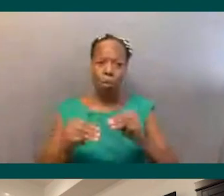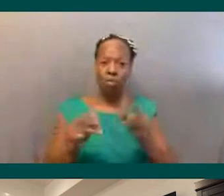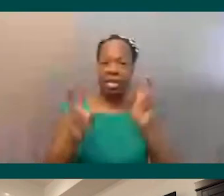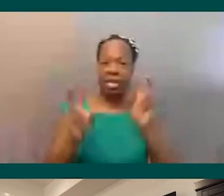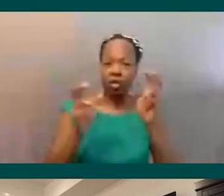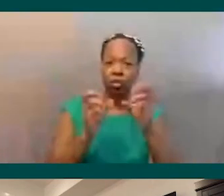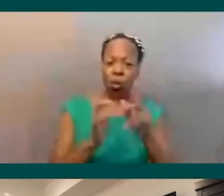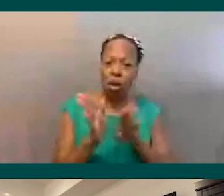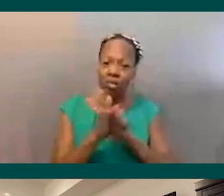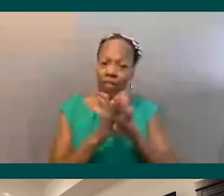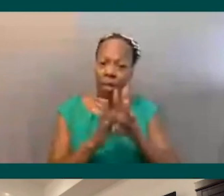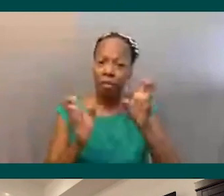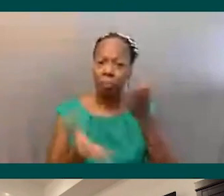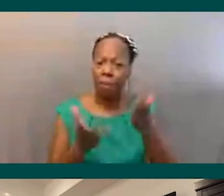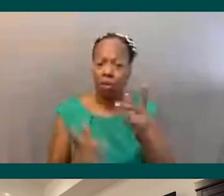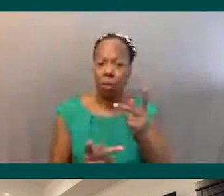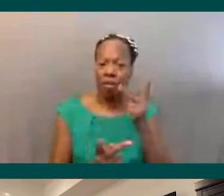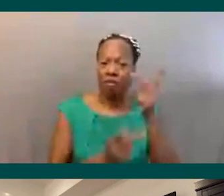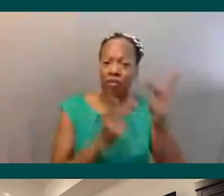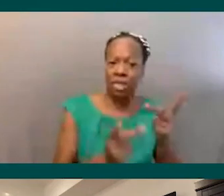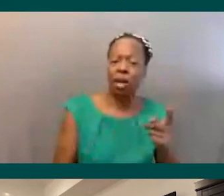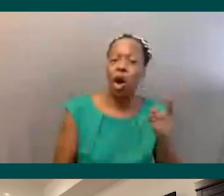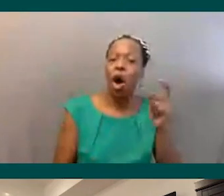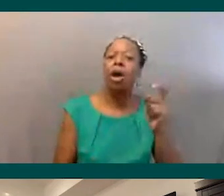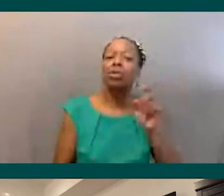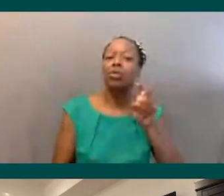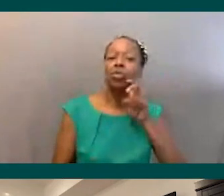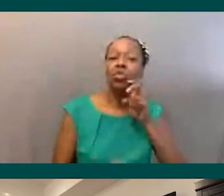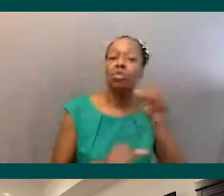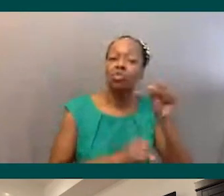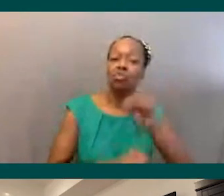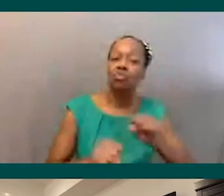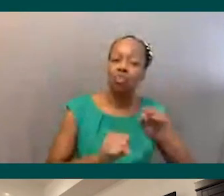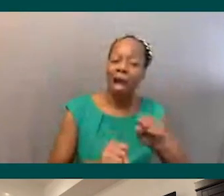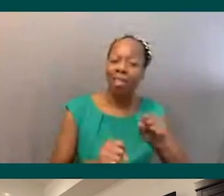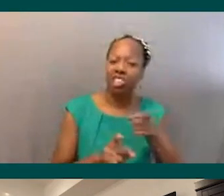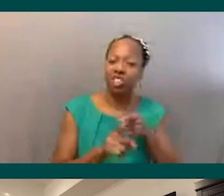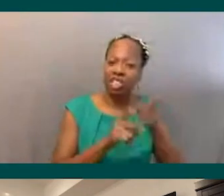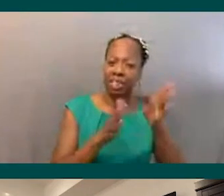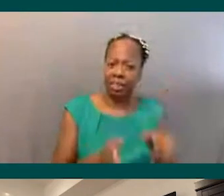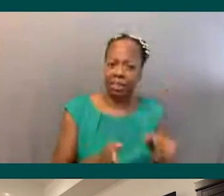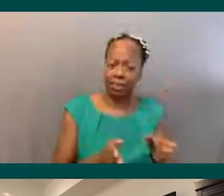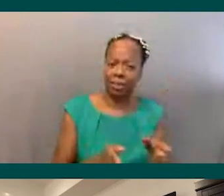But I think the important point is get your questions and concerns addressed.